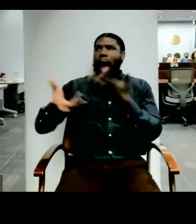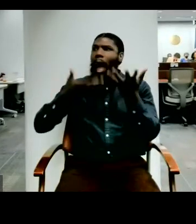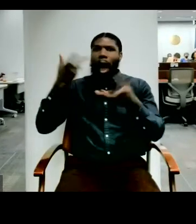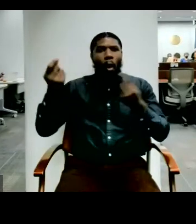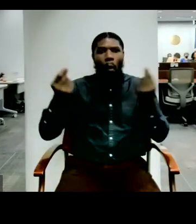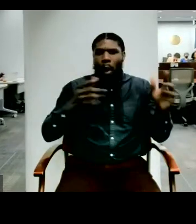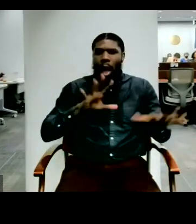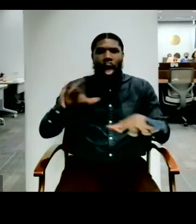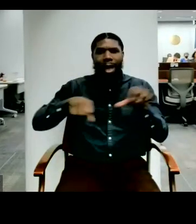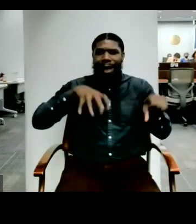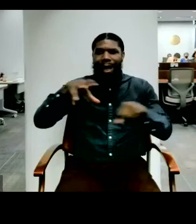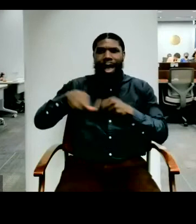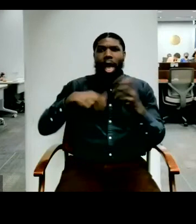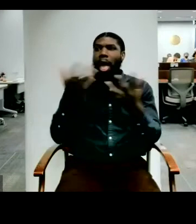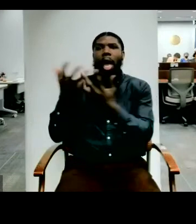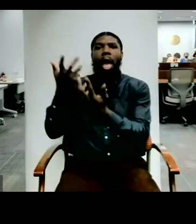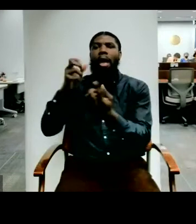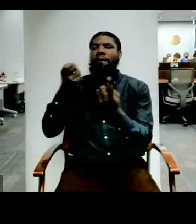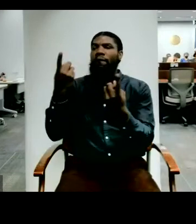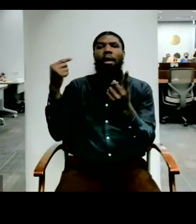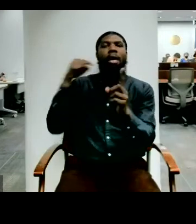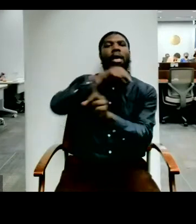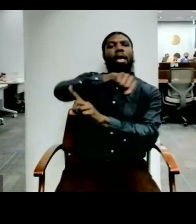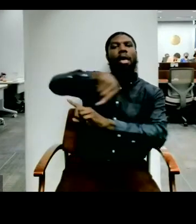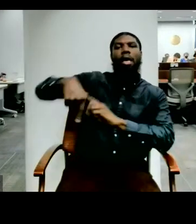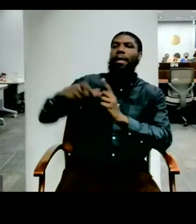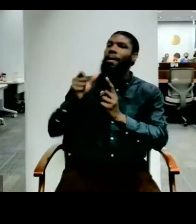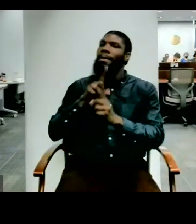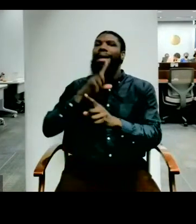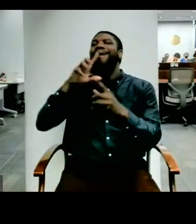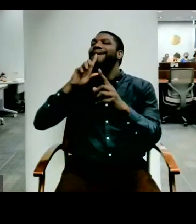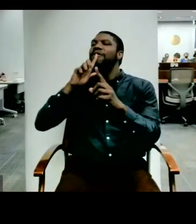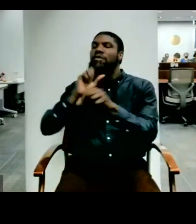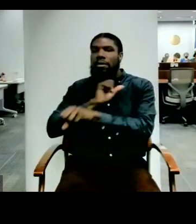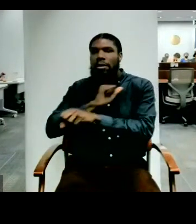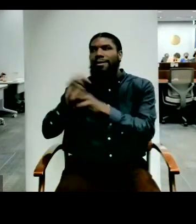work around the inaccessibility. When an inaccessible technology is baked